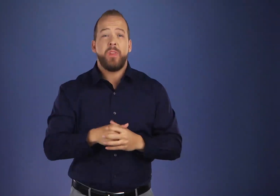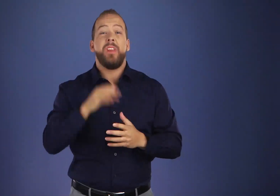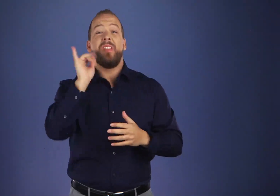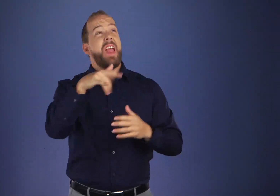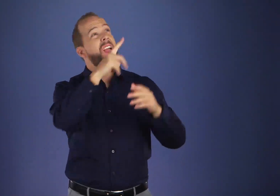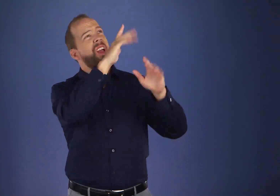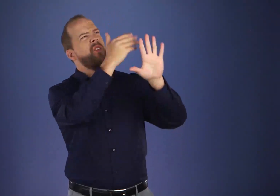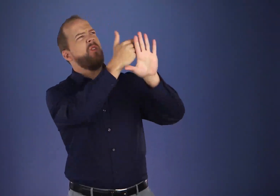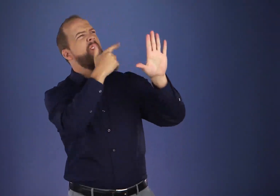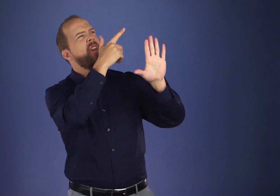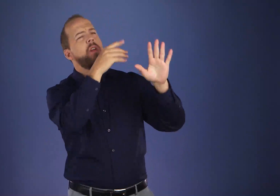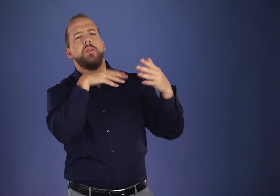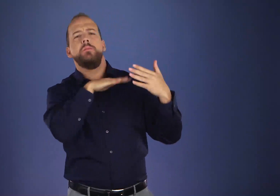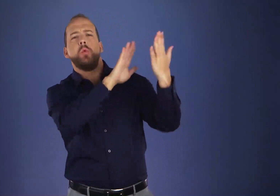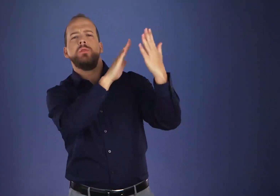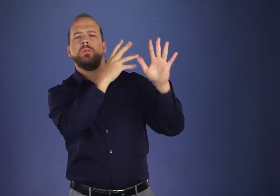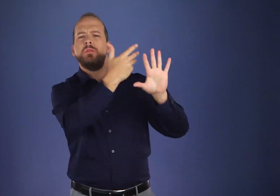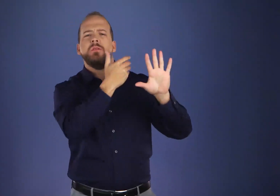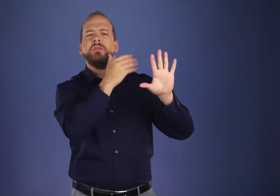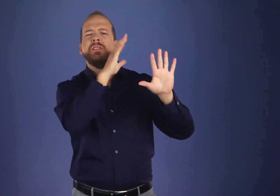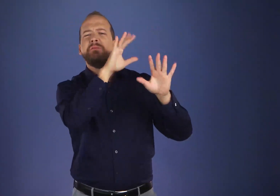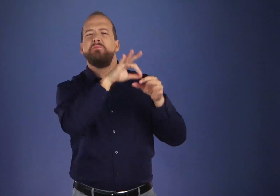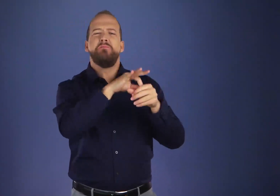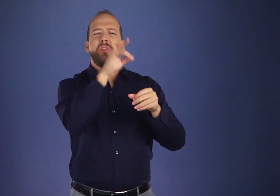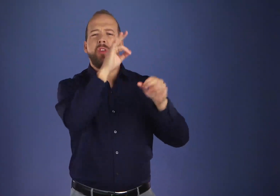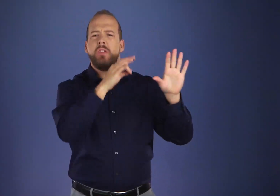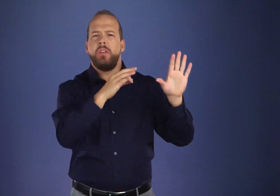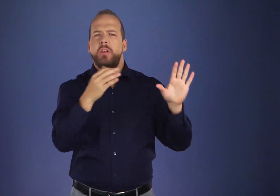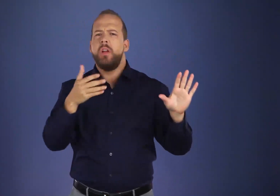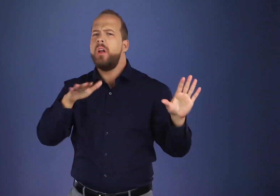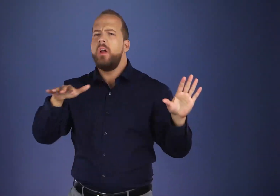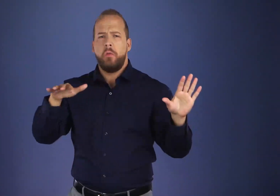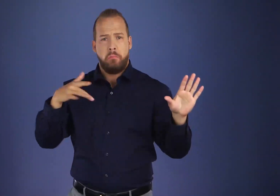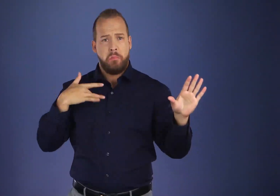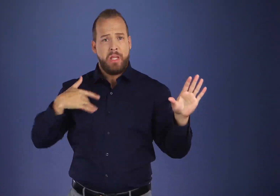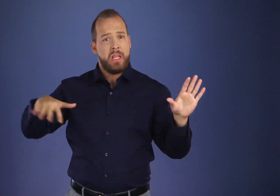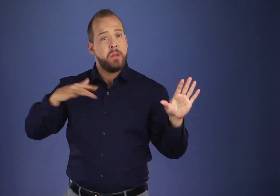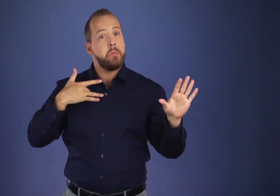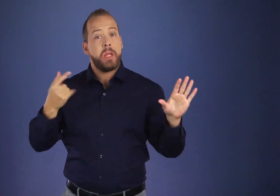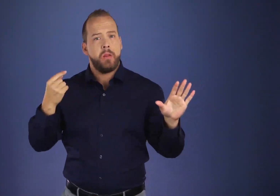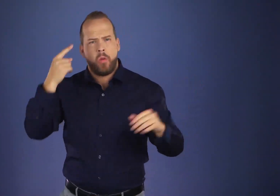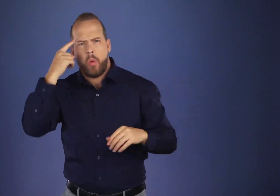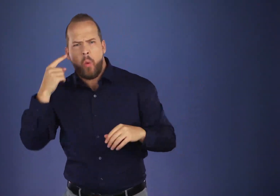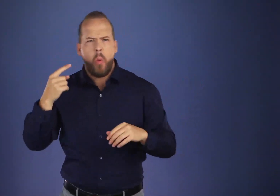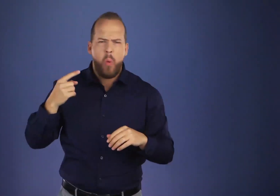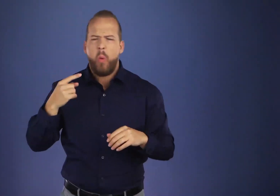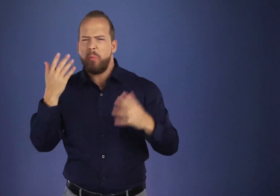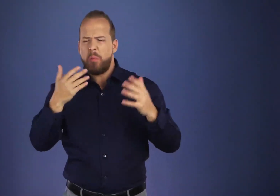By now, though, the chances are that he has become convinced that he has more problems than alcohol,